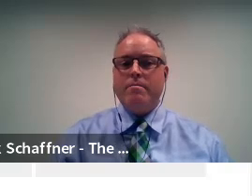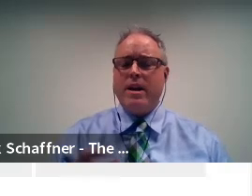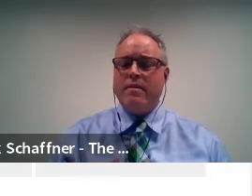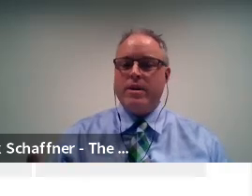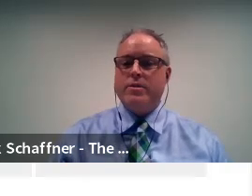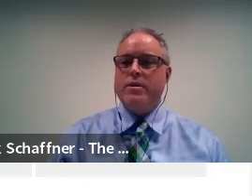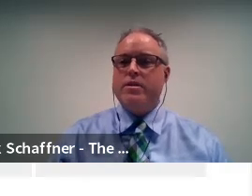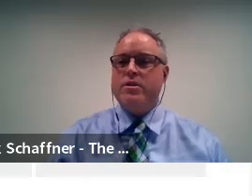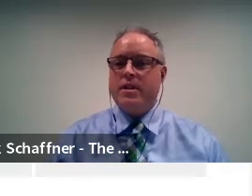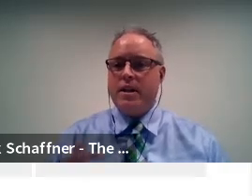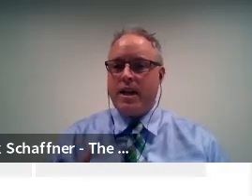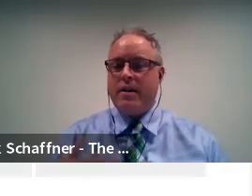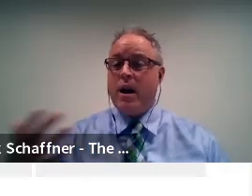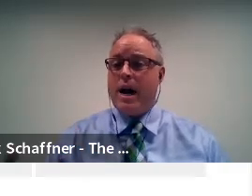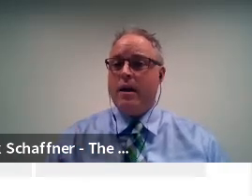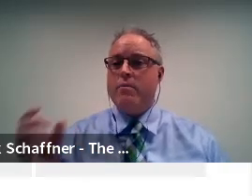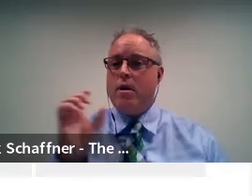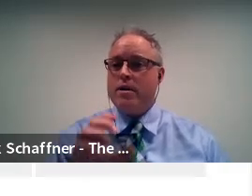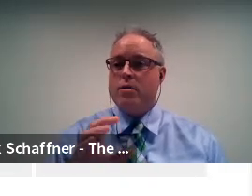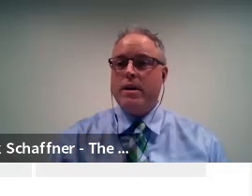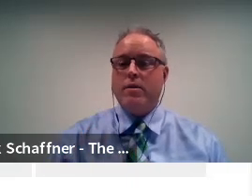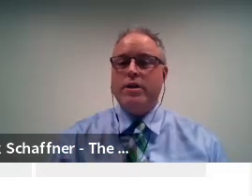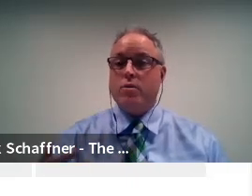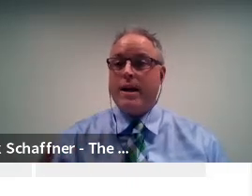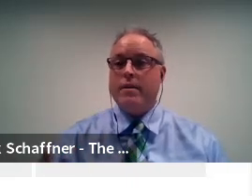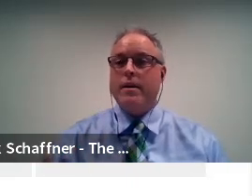and many of the resources you see today, that are highlighted, will also be included directly